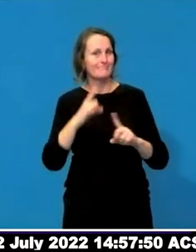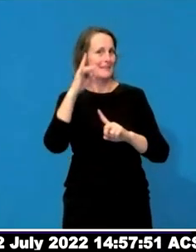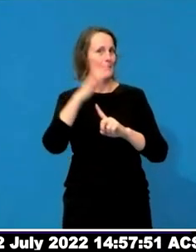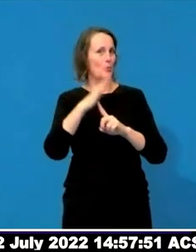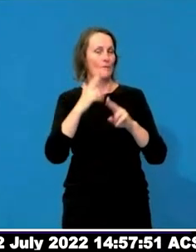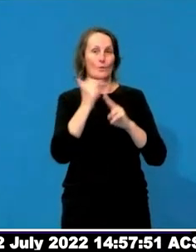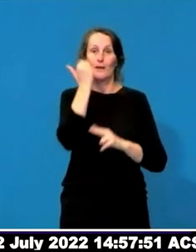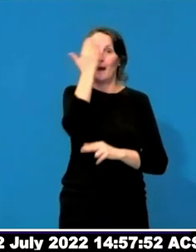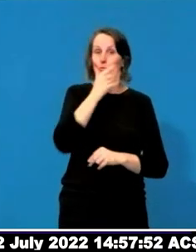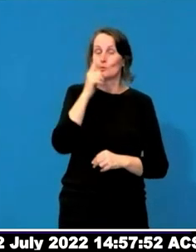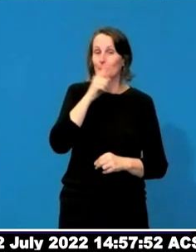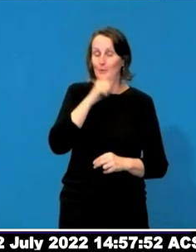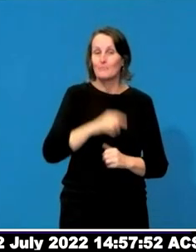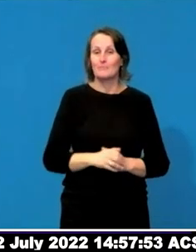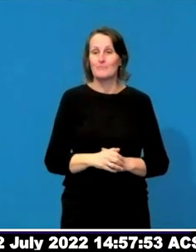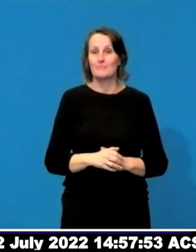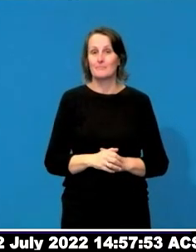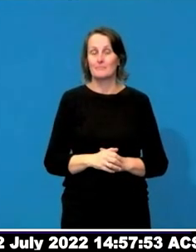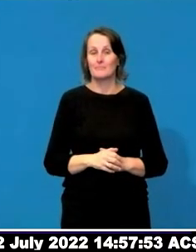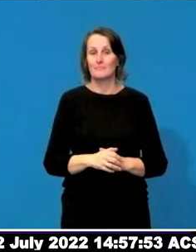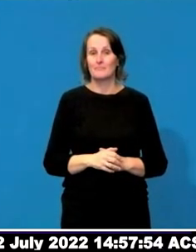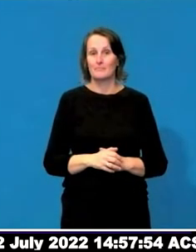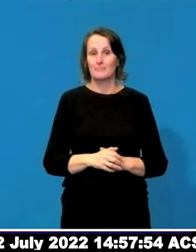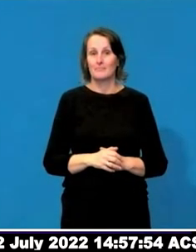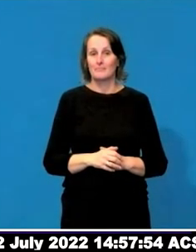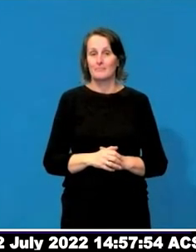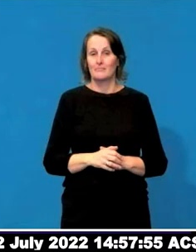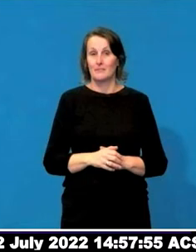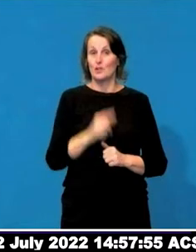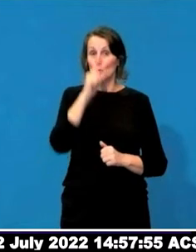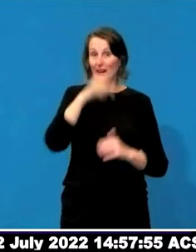We can have a whole conversation without speaking at all,